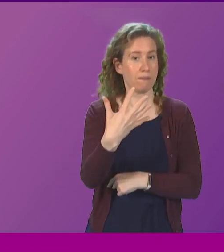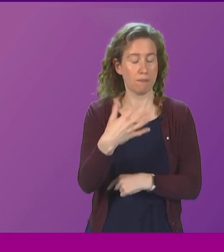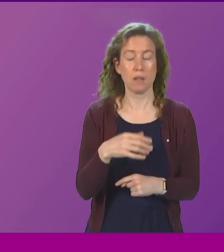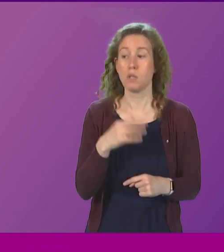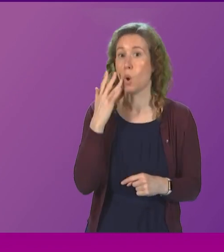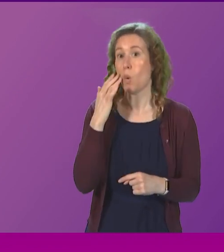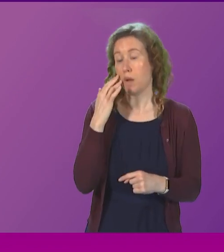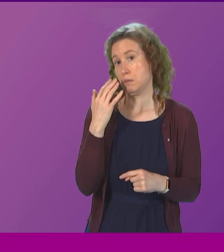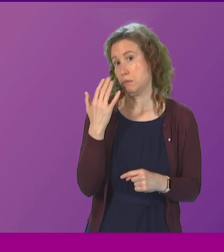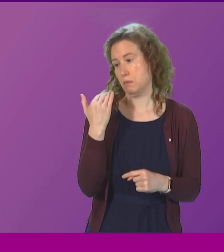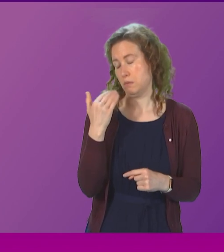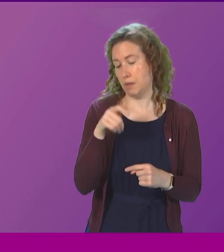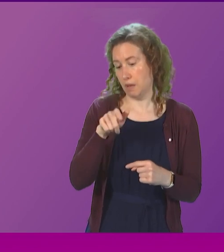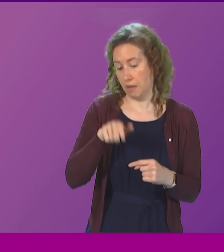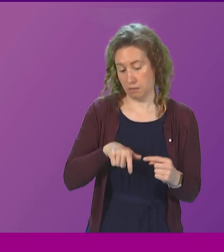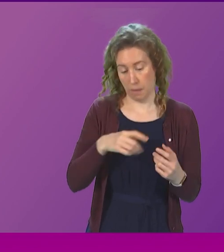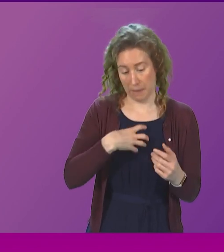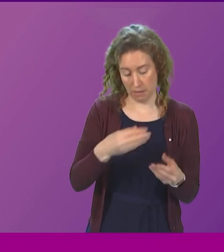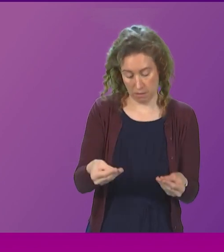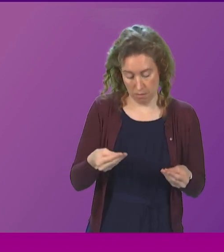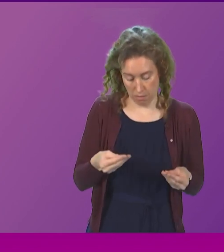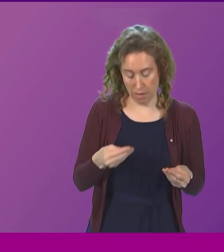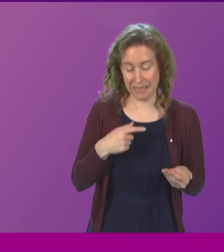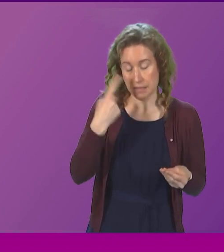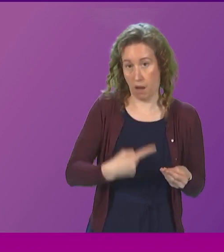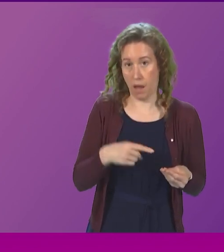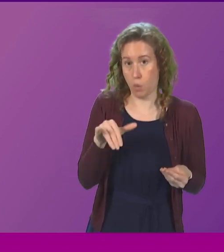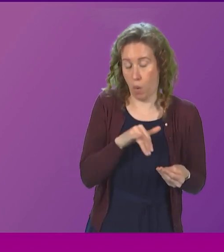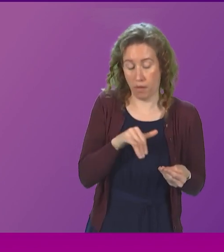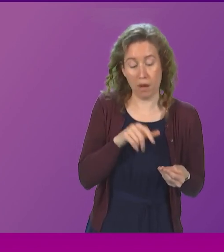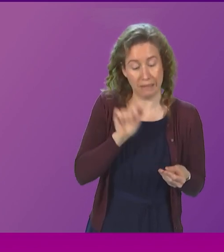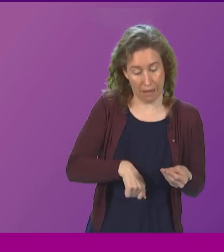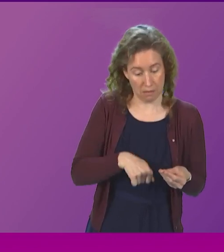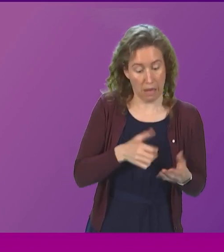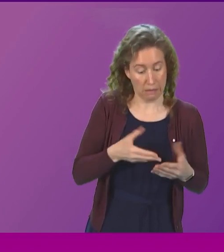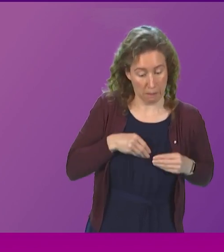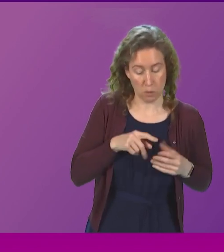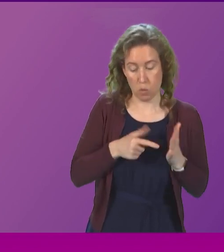goes to ministers for sign off or cover up, the waiting times double, with one in every